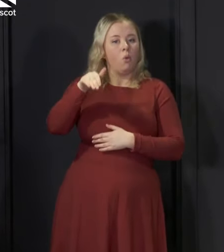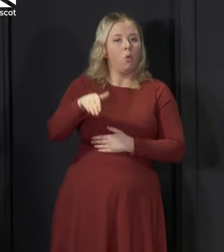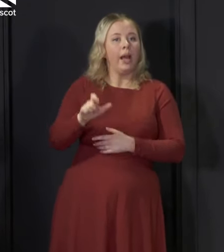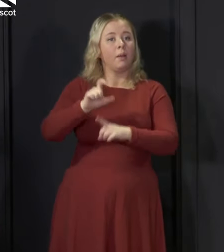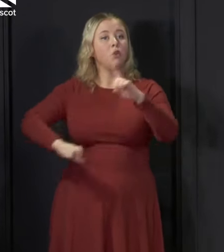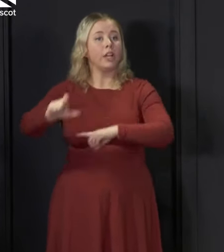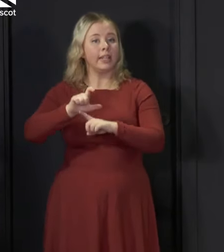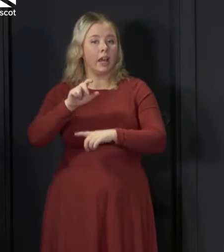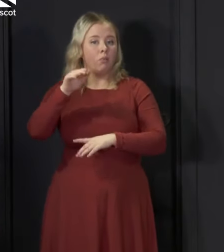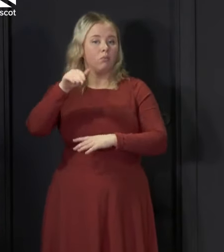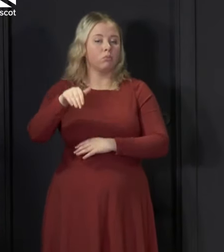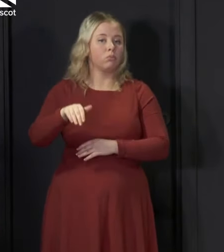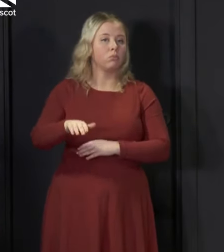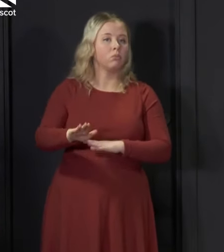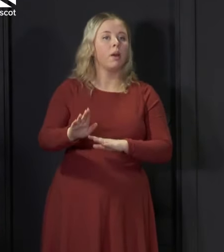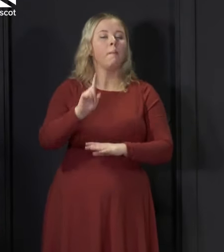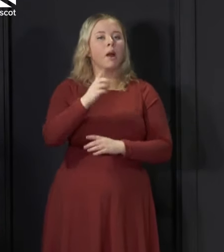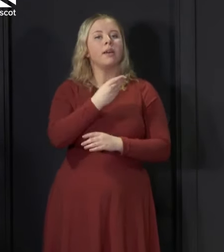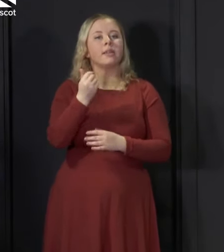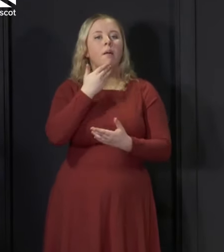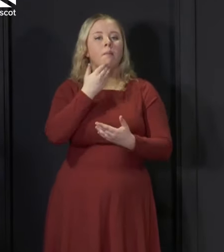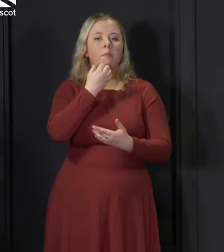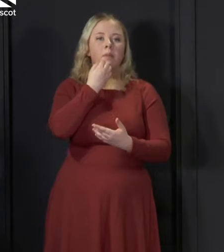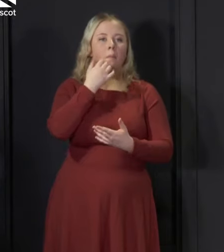but some of the figures that we are reporting, particularly around deaths, will continue